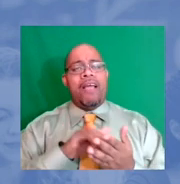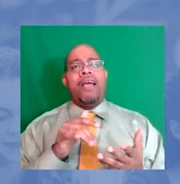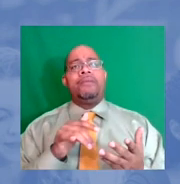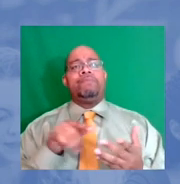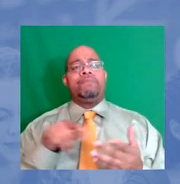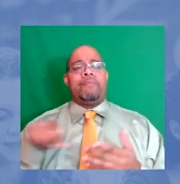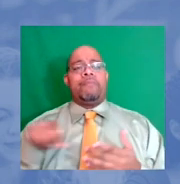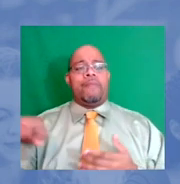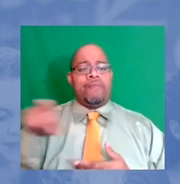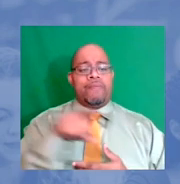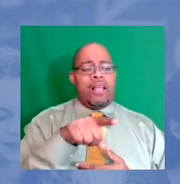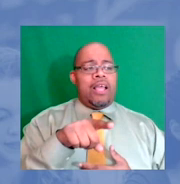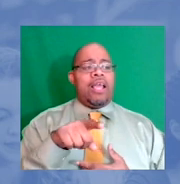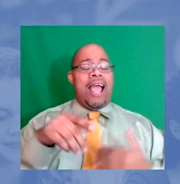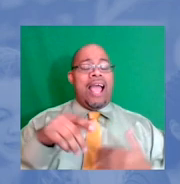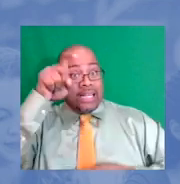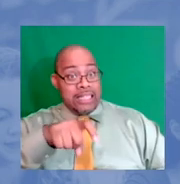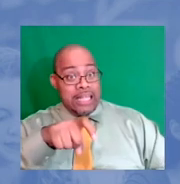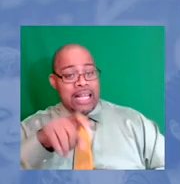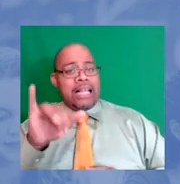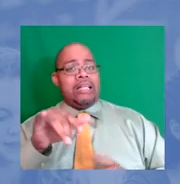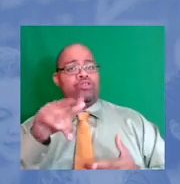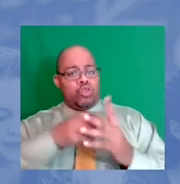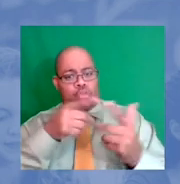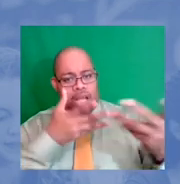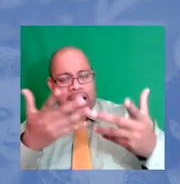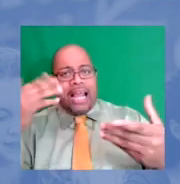NEED AS THEY START TO REENGAGE THEIR LEARNING. MAYBE TALK ABOUT WHAT ARE THE WAYS IN WHICH